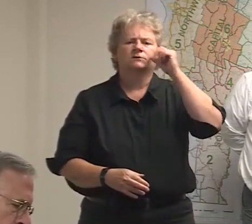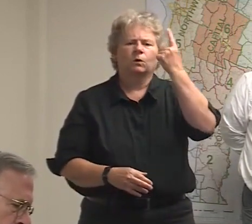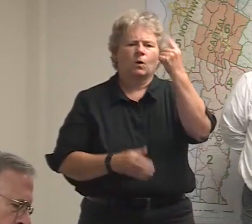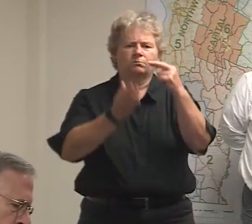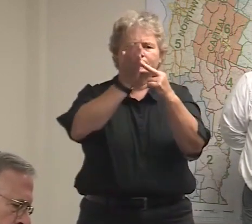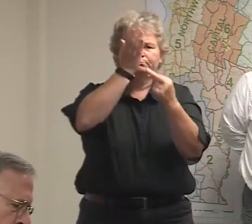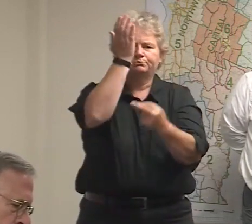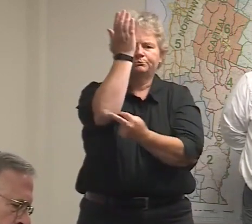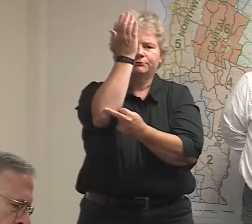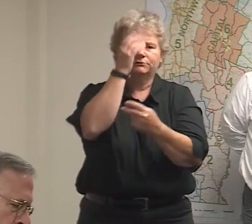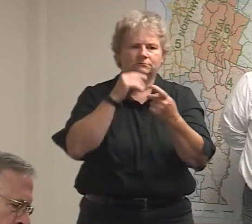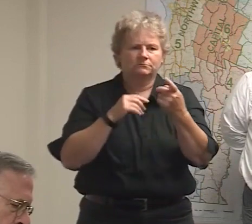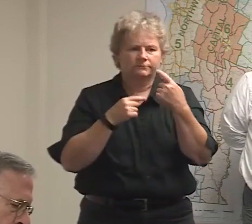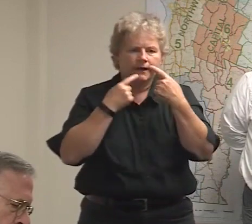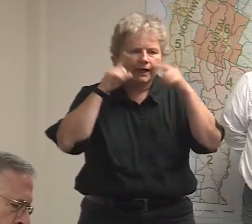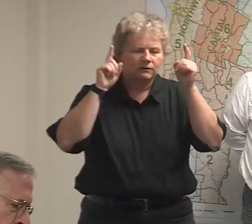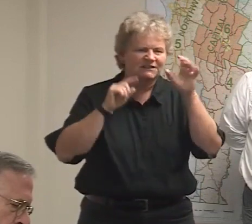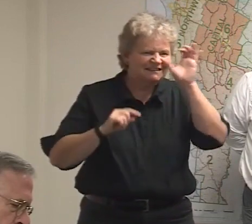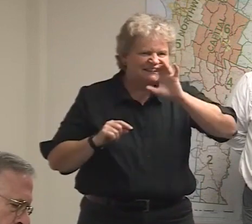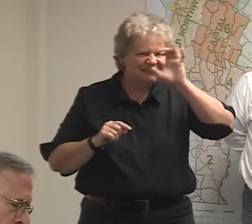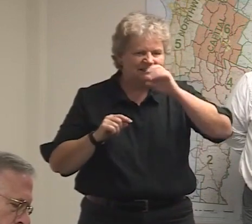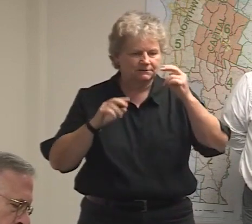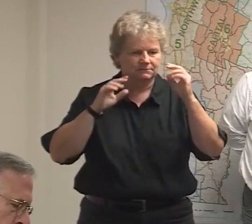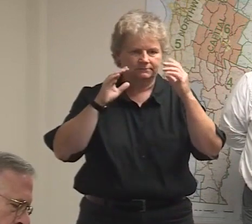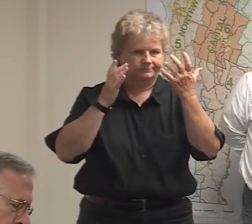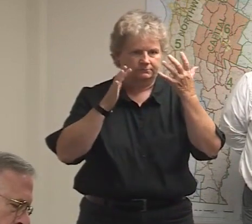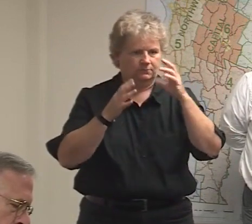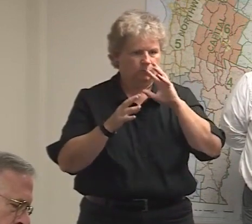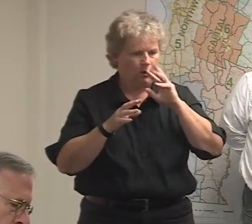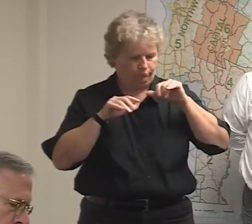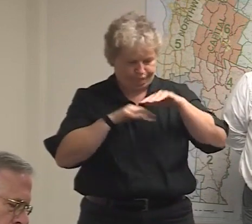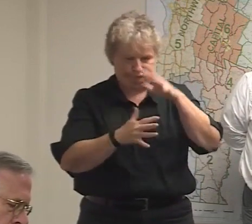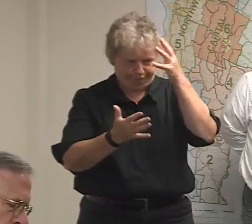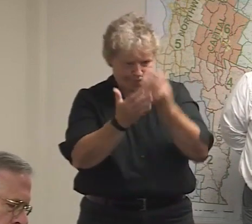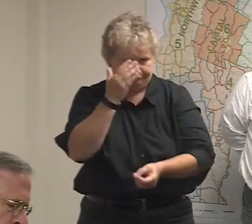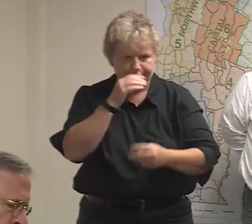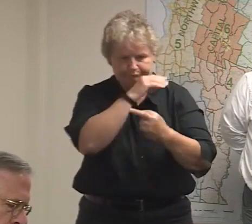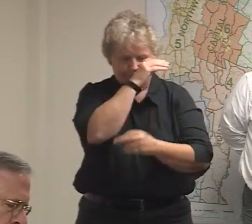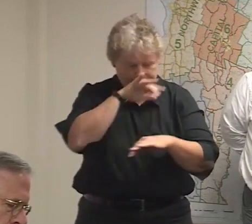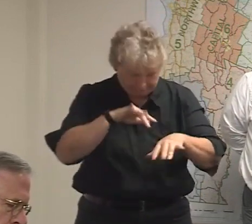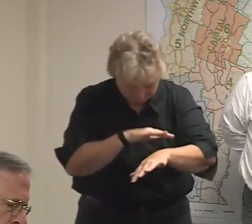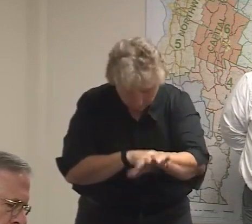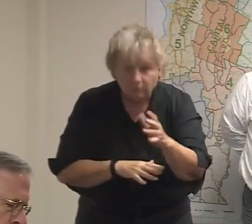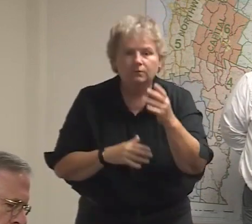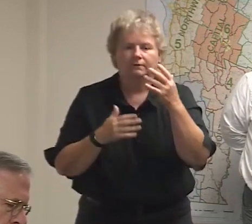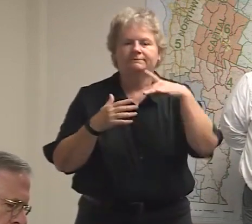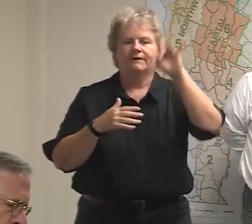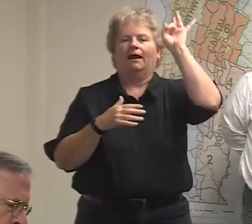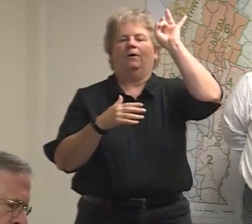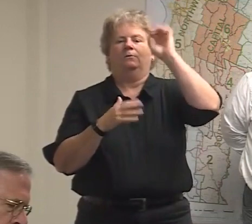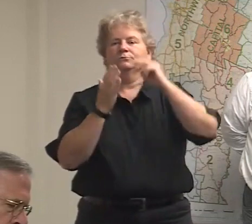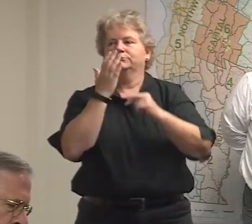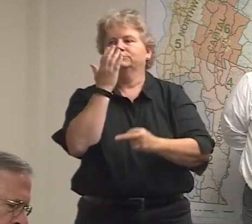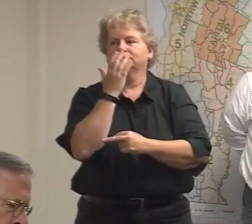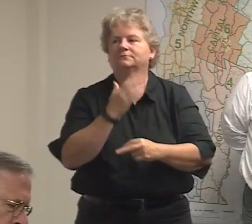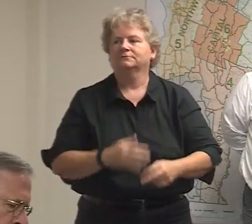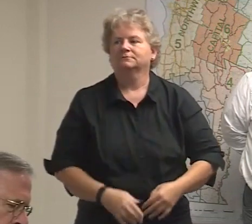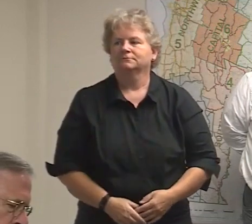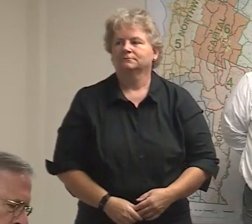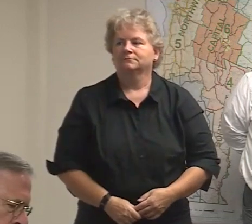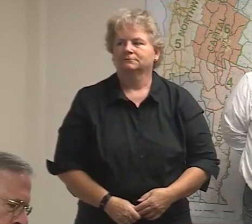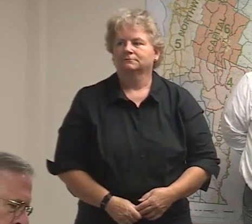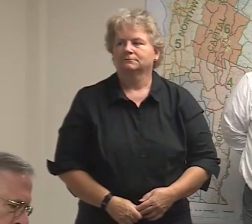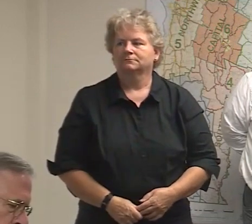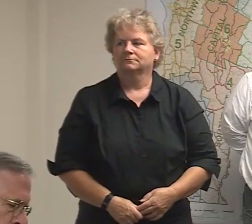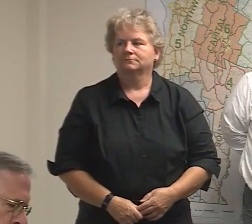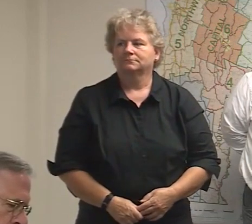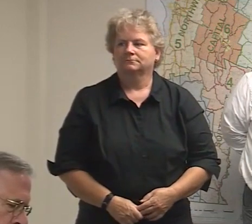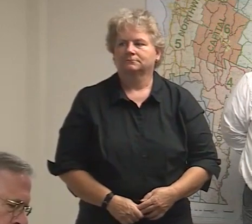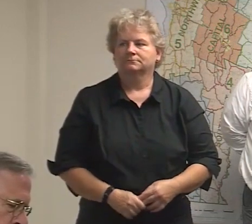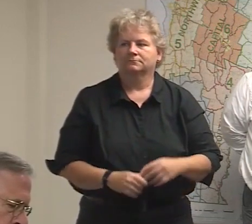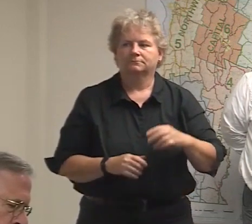I HAVE NOT HEARD OF THAT AT THIS POINT, BUT I WOULD REFER YOU TO THE ATTORNEY GENERAL AND HAVE YOU HEARD OF ANY SHORTAGES OF ESSENTIAL GOODS?